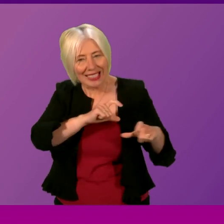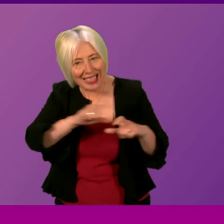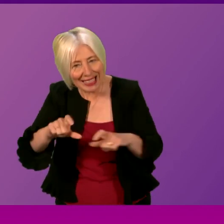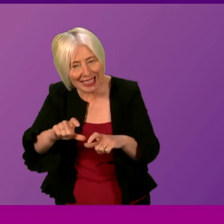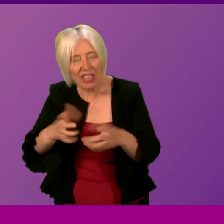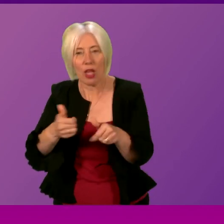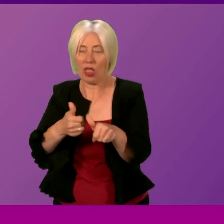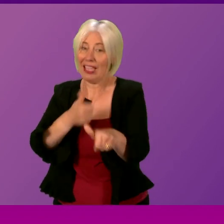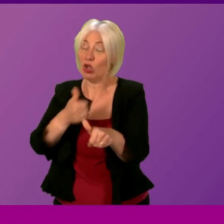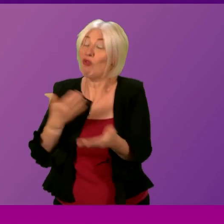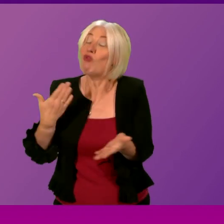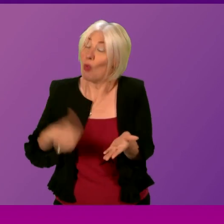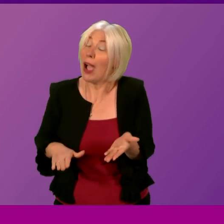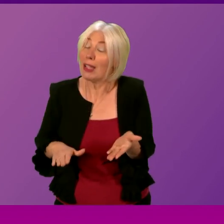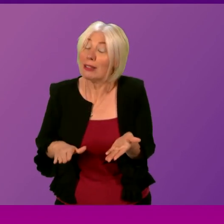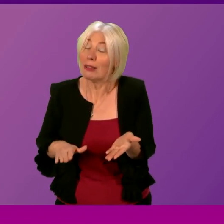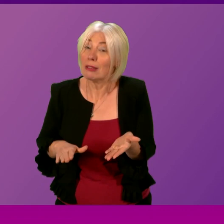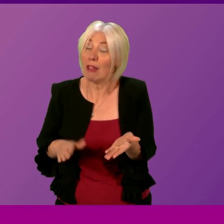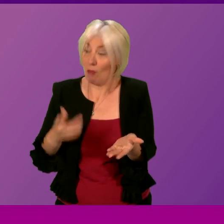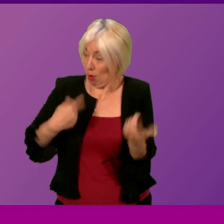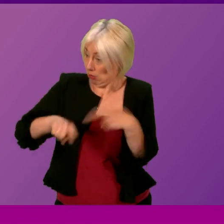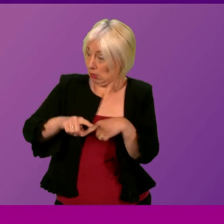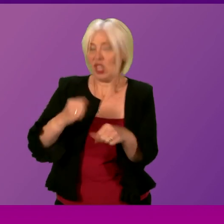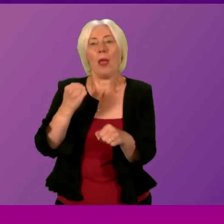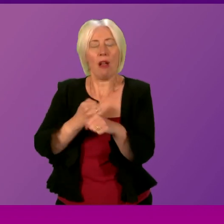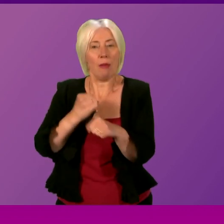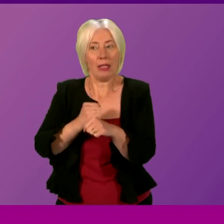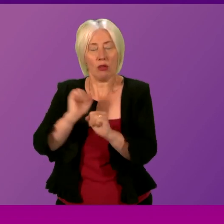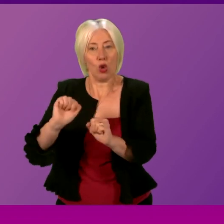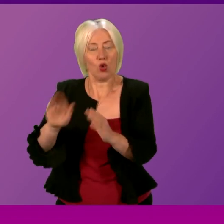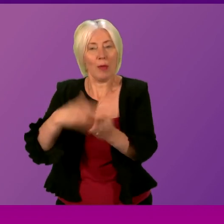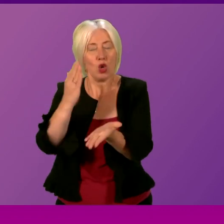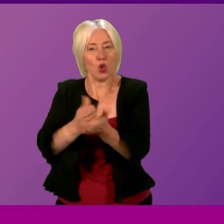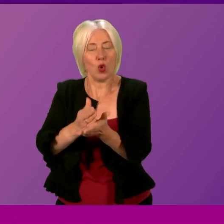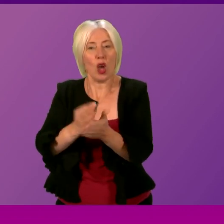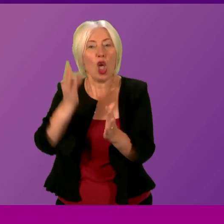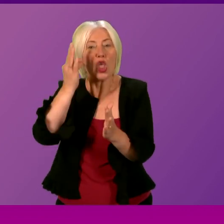requires from the Government in order to ensure a just energy transition?